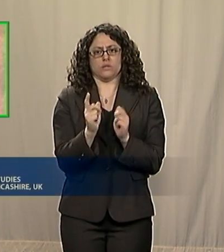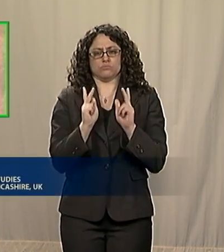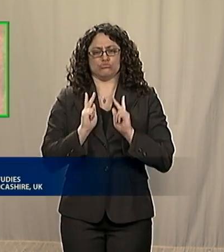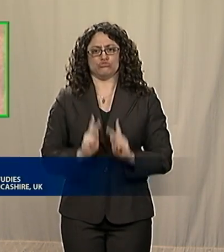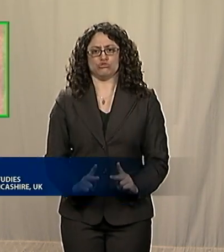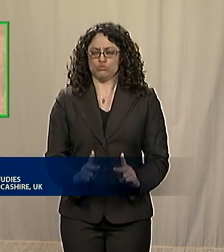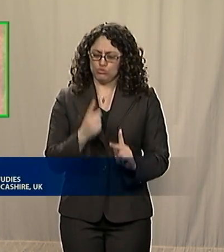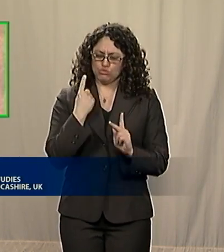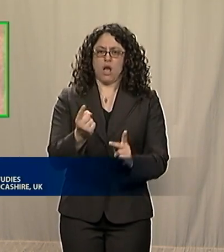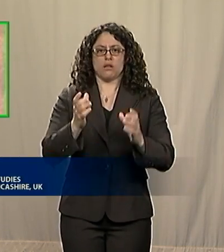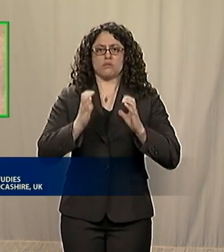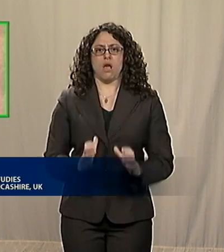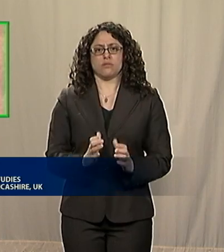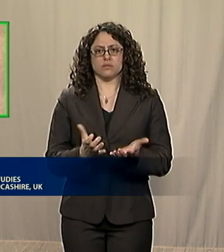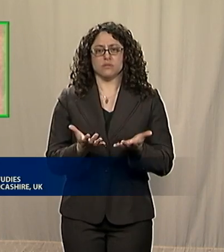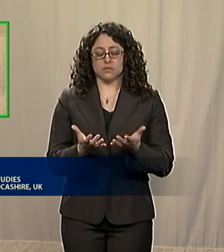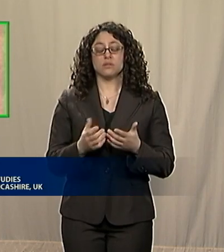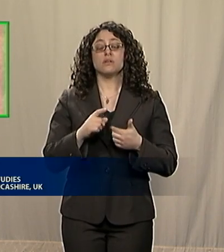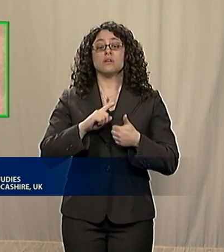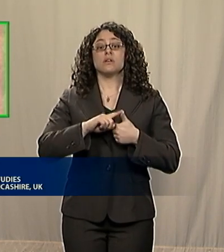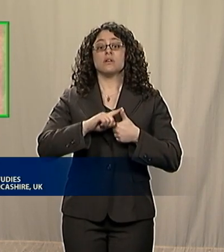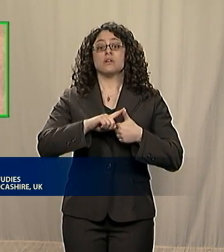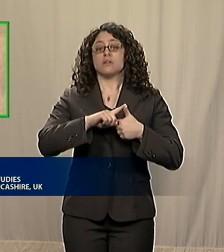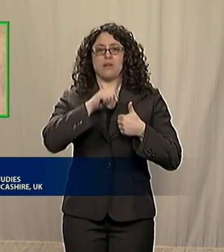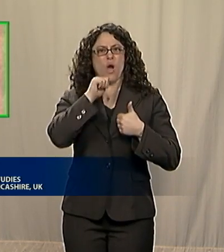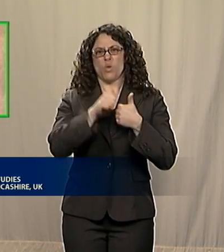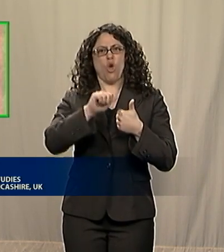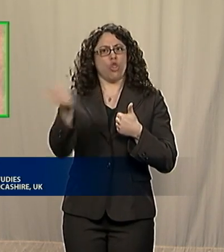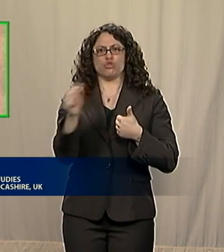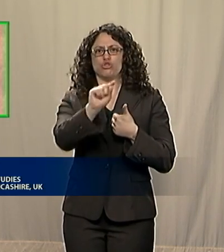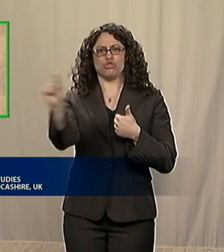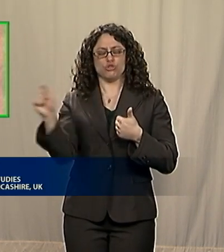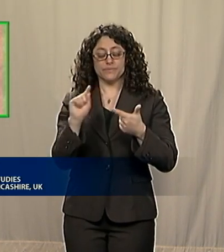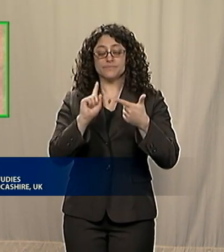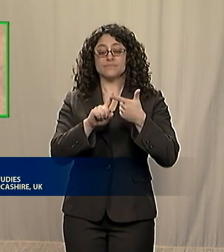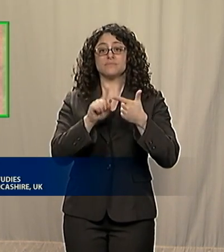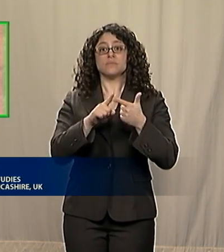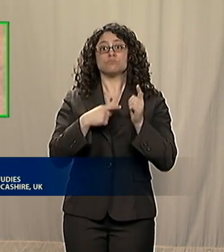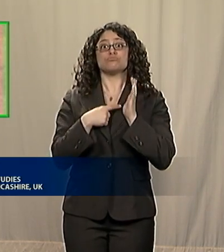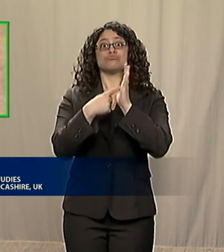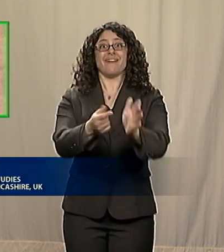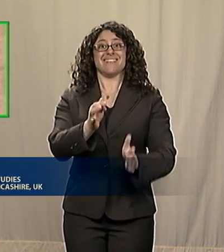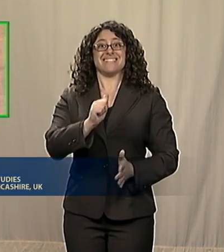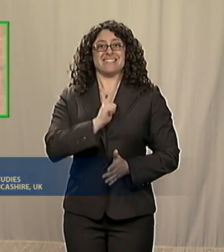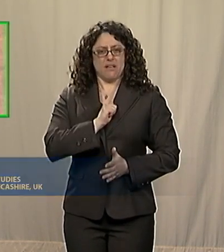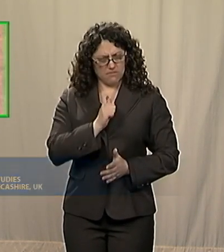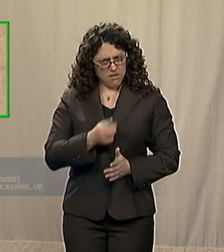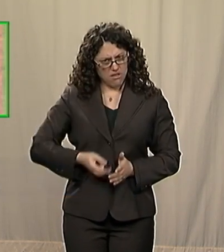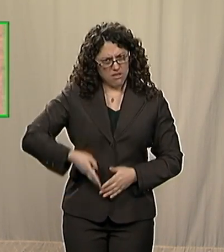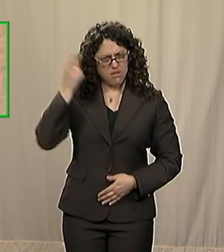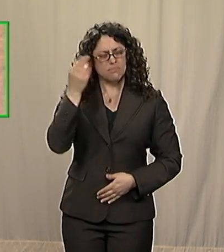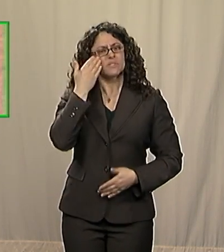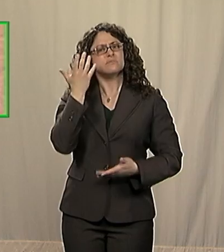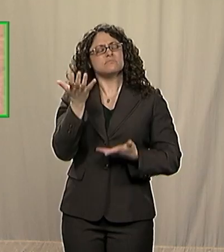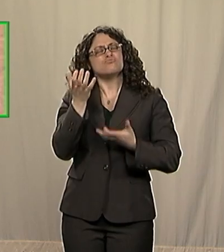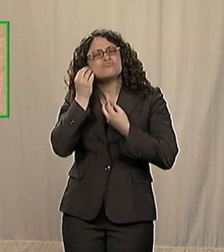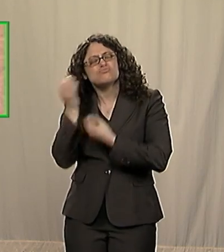The presentation of self is going to be fairly high, because the interpreter is providing information to that person and might be making some Metastatements